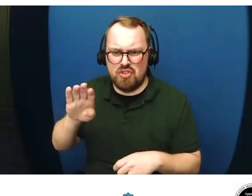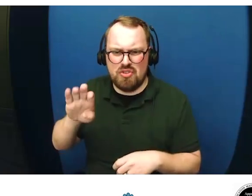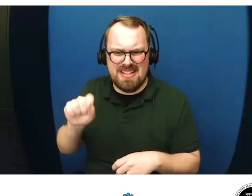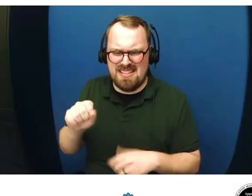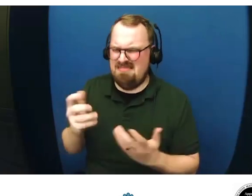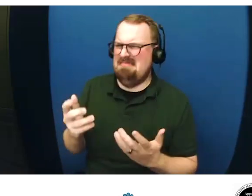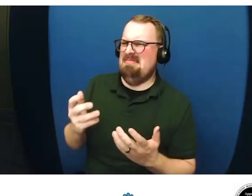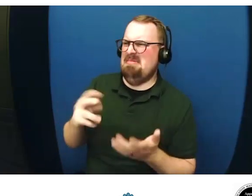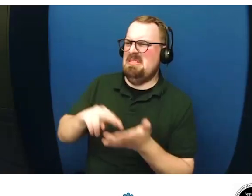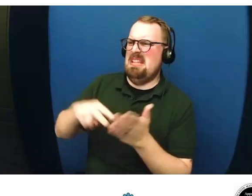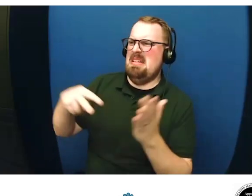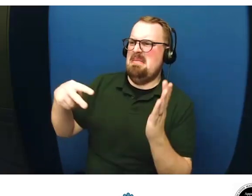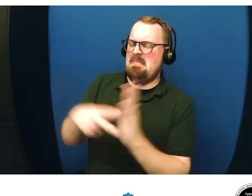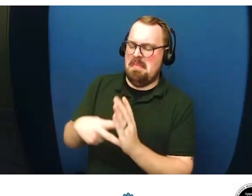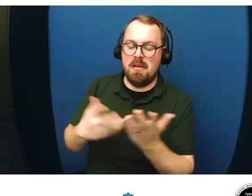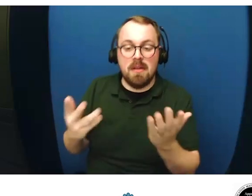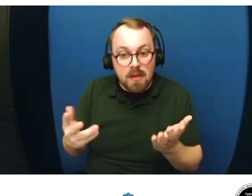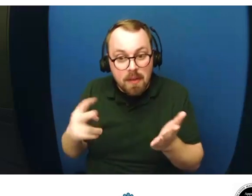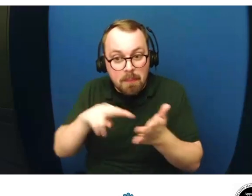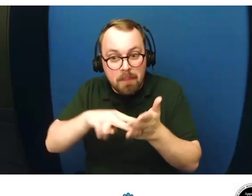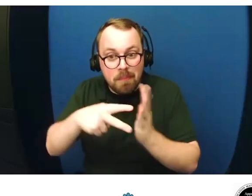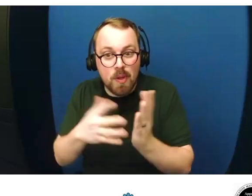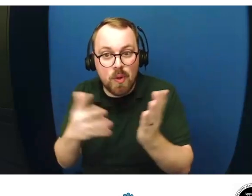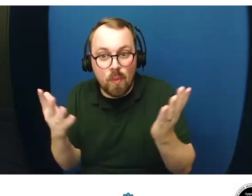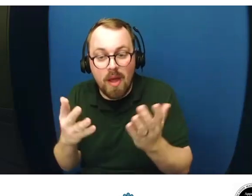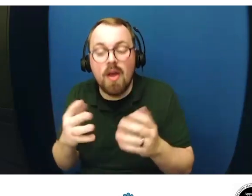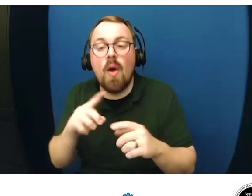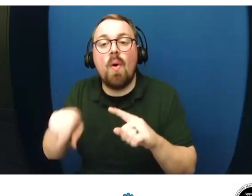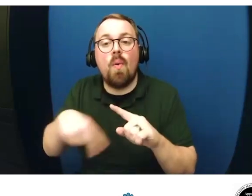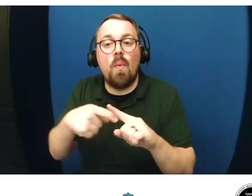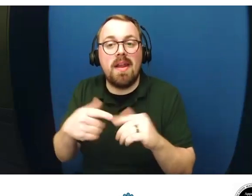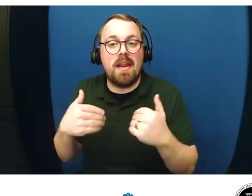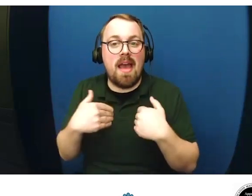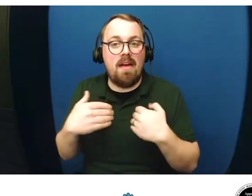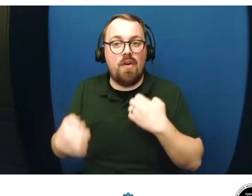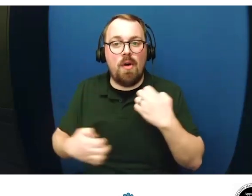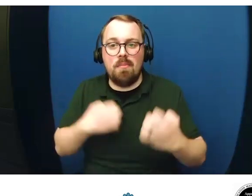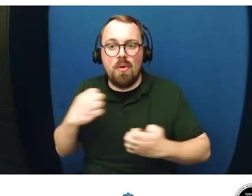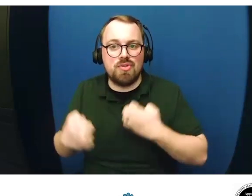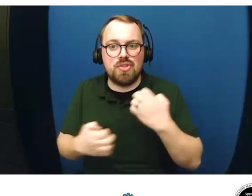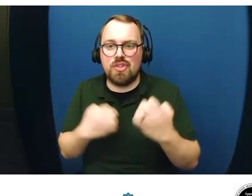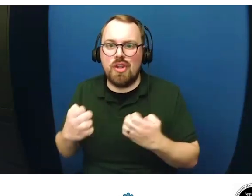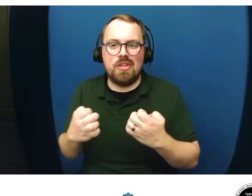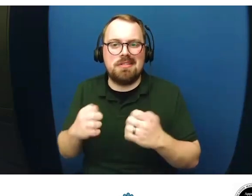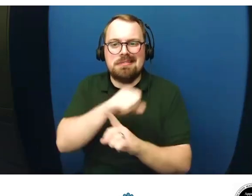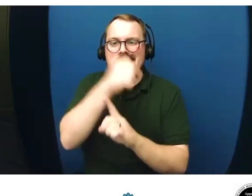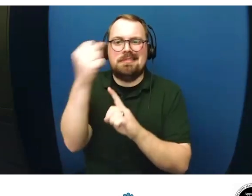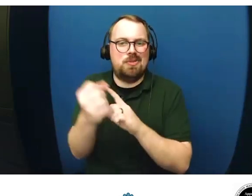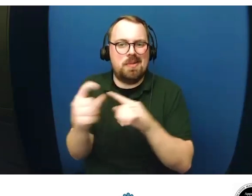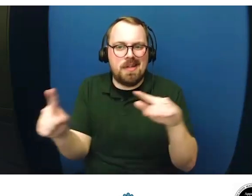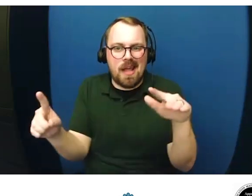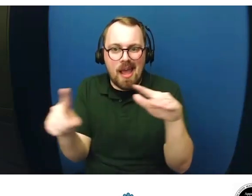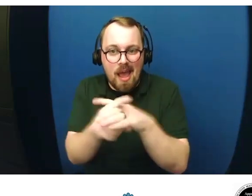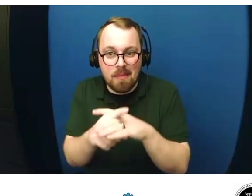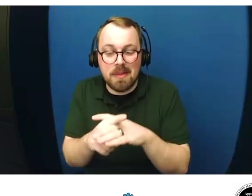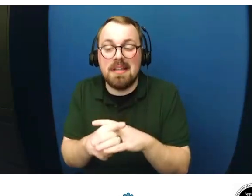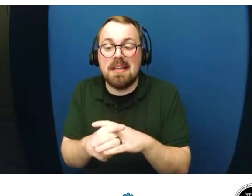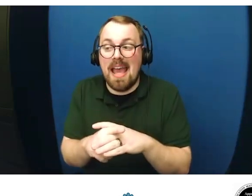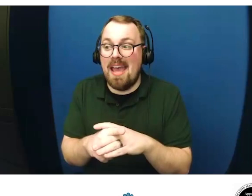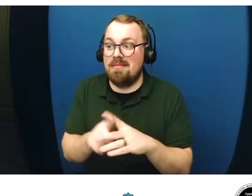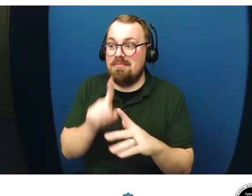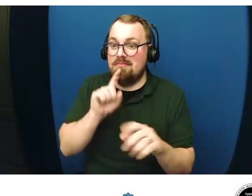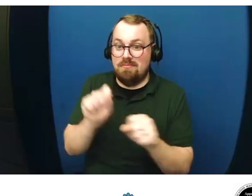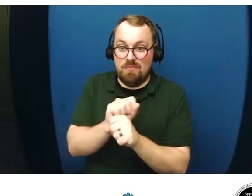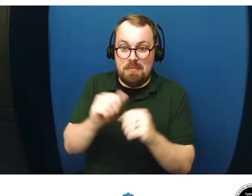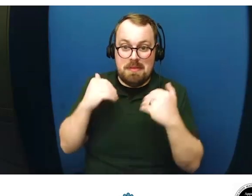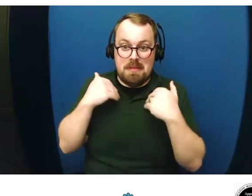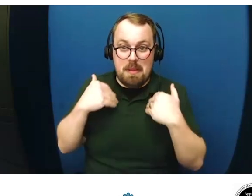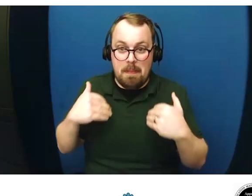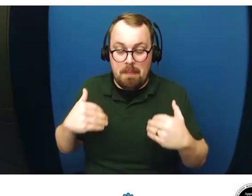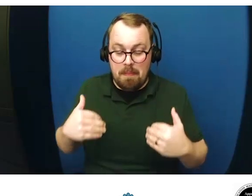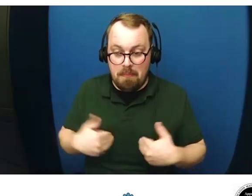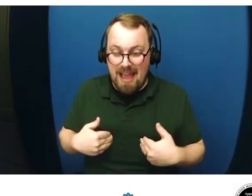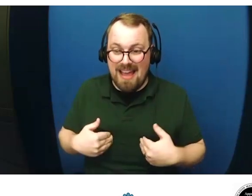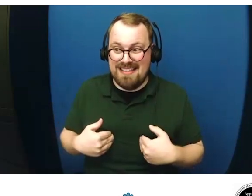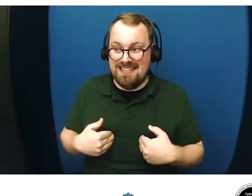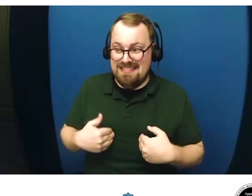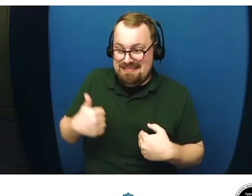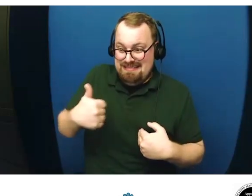it is where, when there is an emotional situation that the body actually remembers